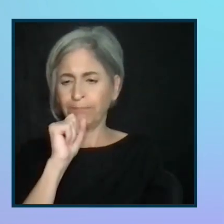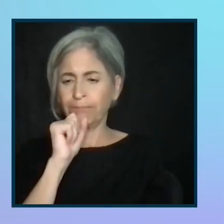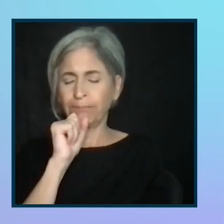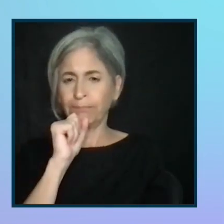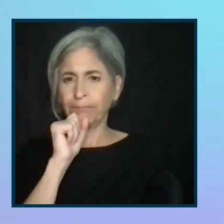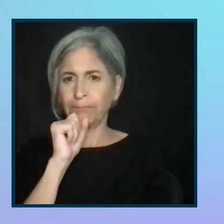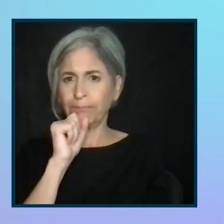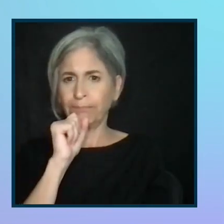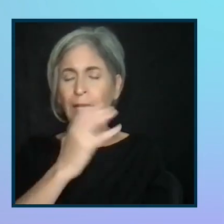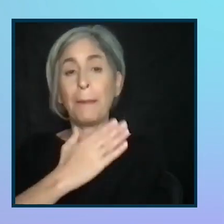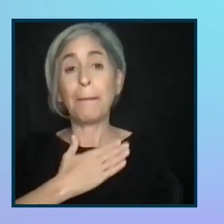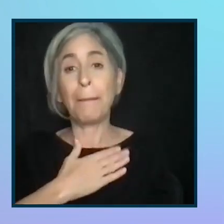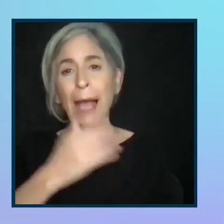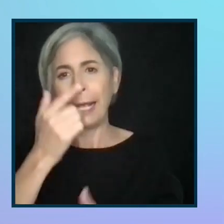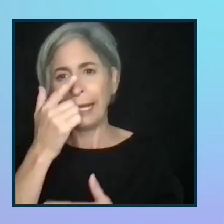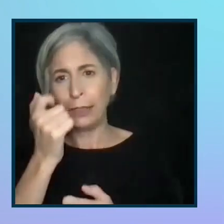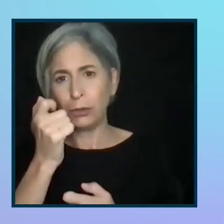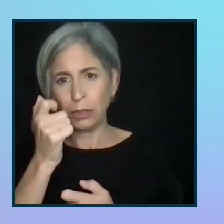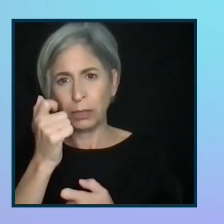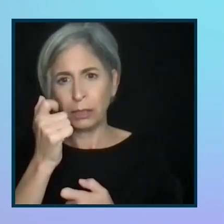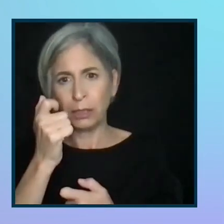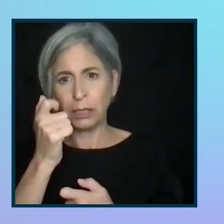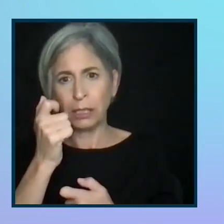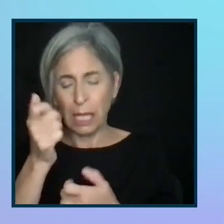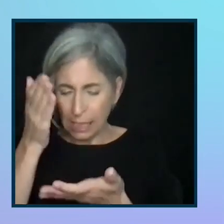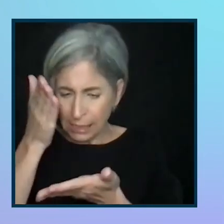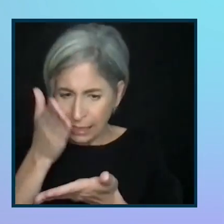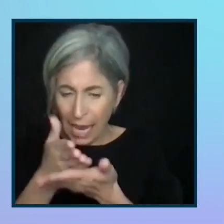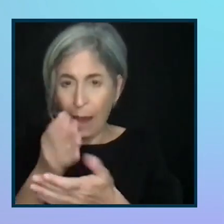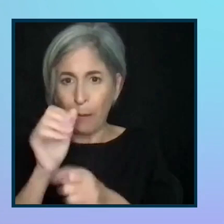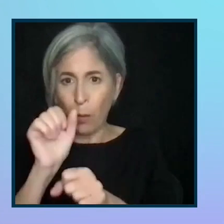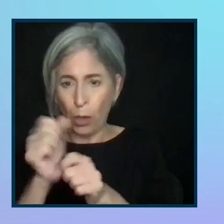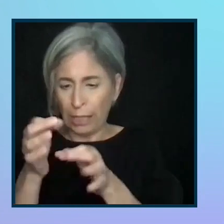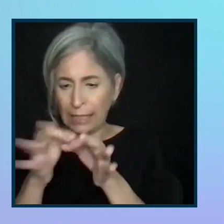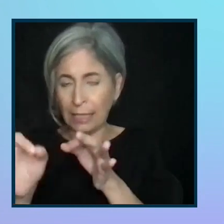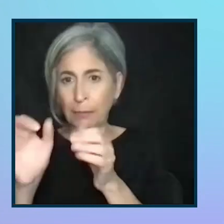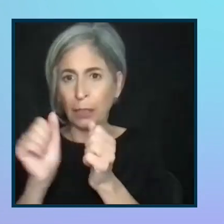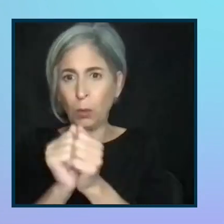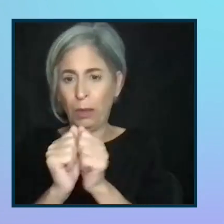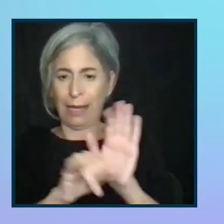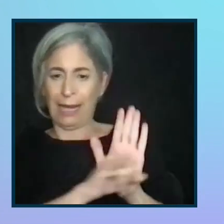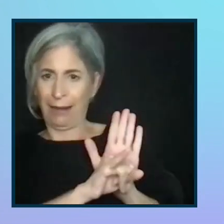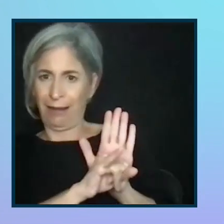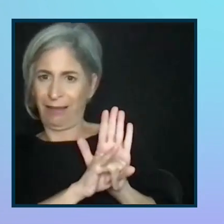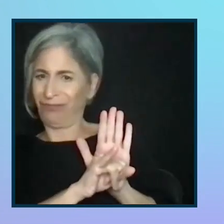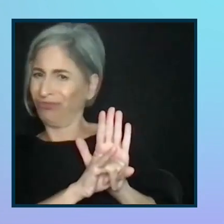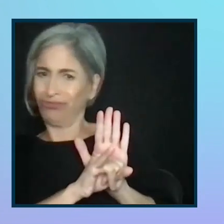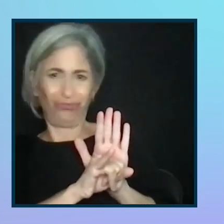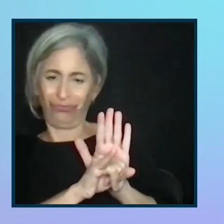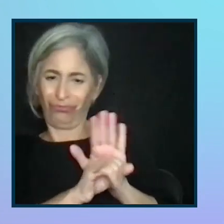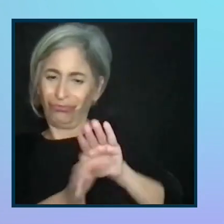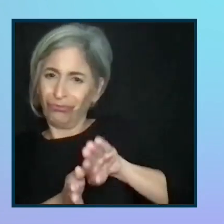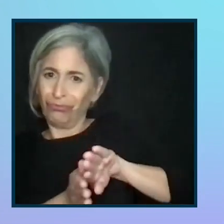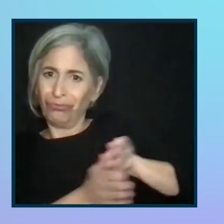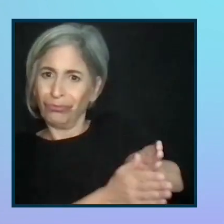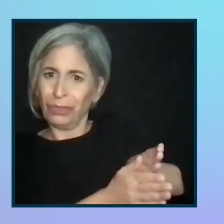My interest has stopped being in working simply with someone with an identity, so I no longer look to work simply with disabled people.